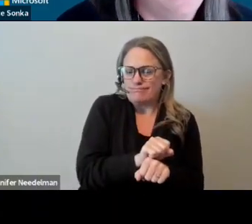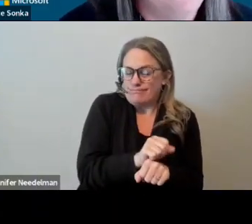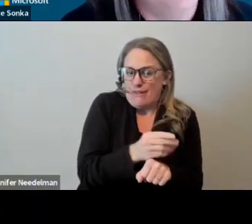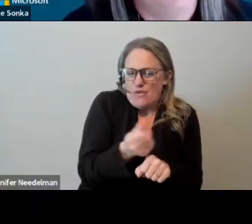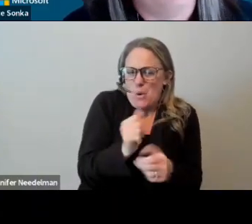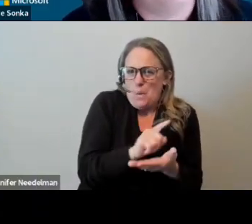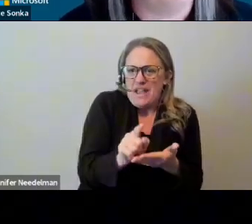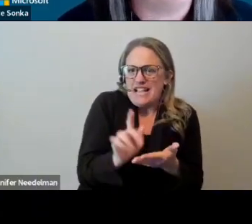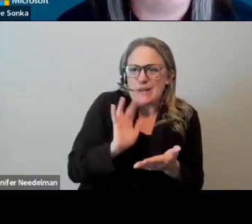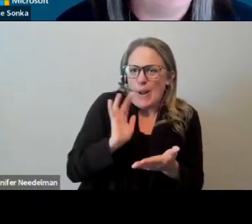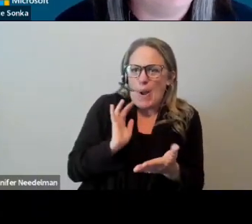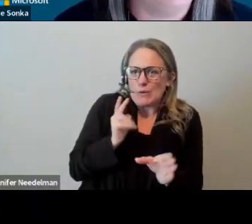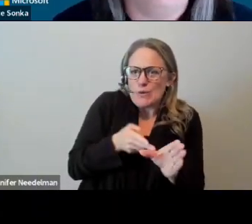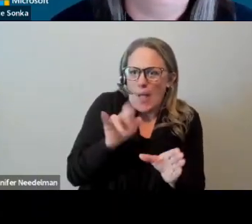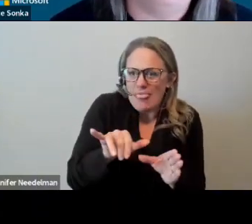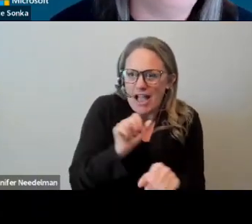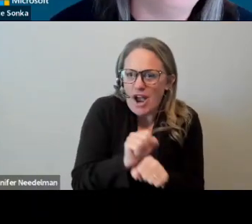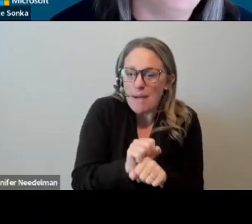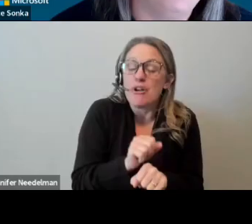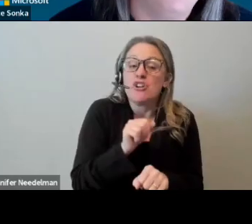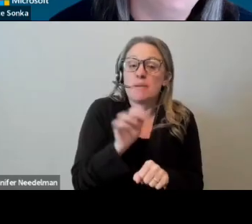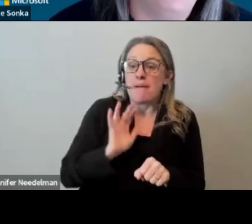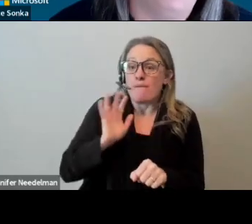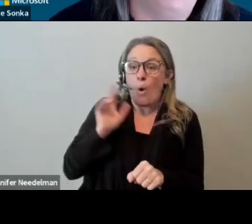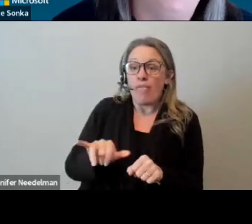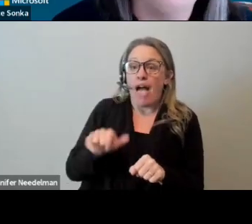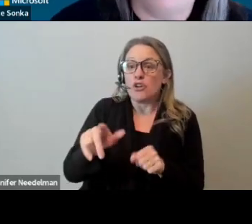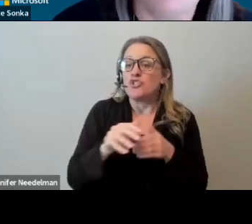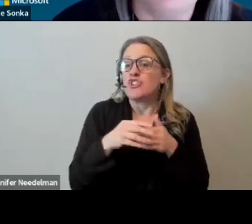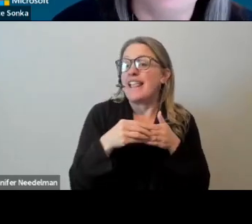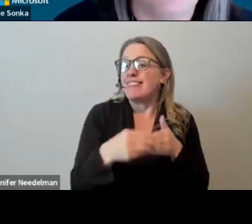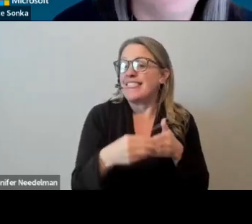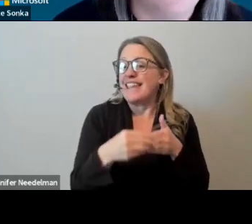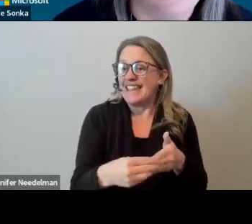ago, she was leading at Microsoft